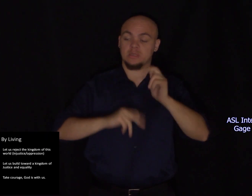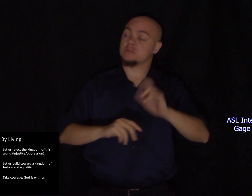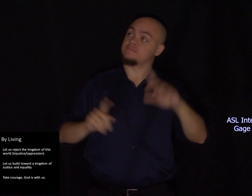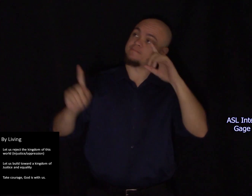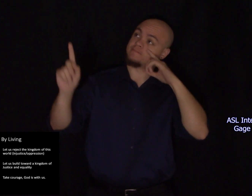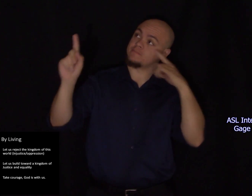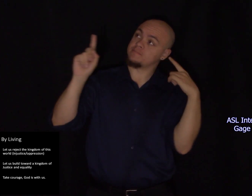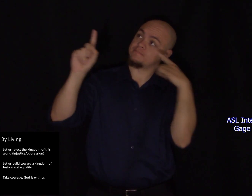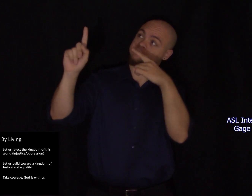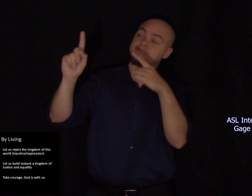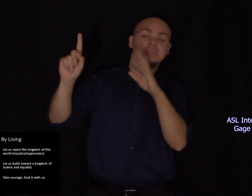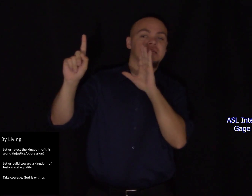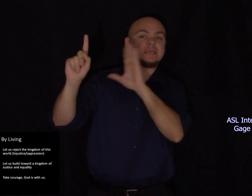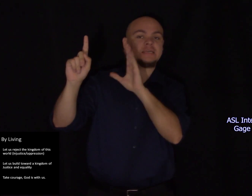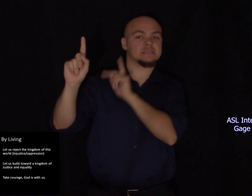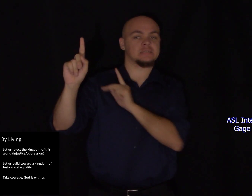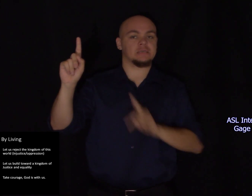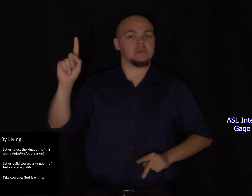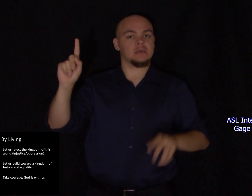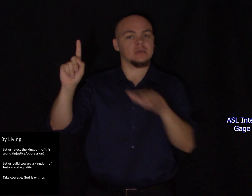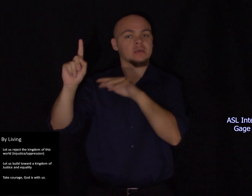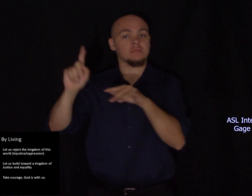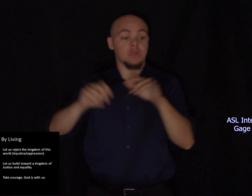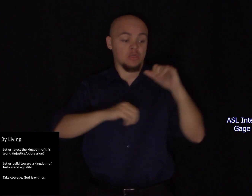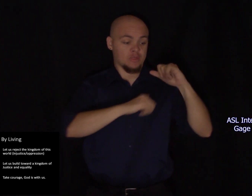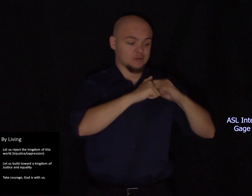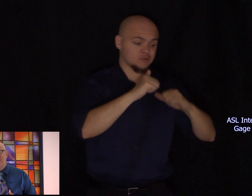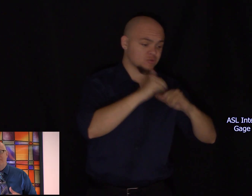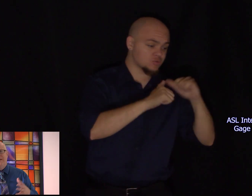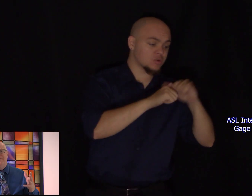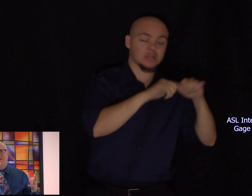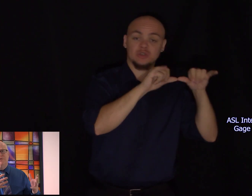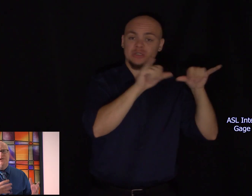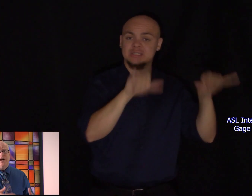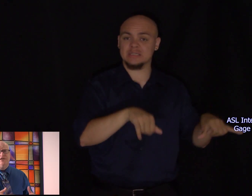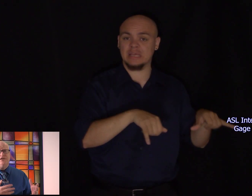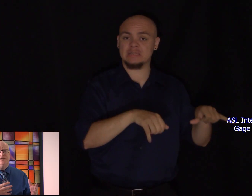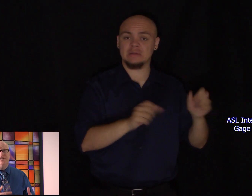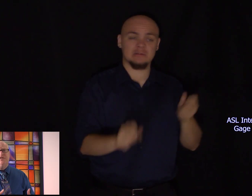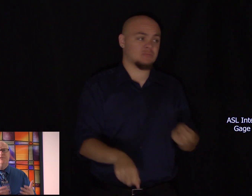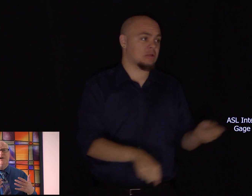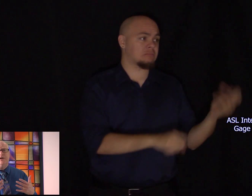so we need to build towards God's kingdom many of the old structures and systems are going to